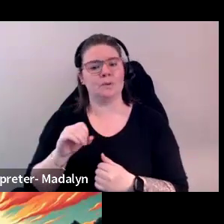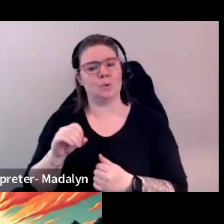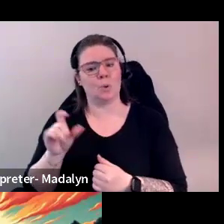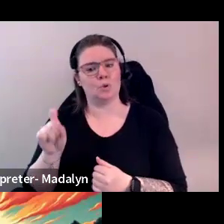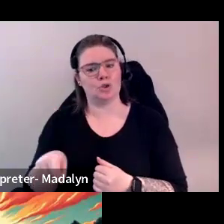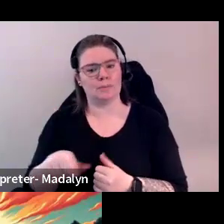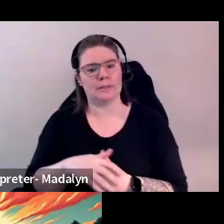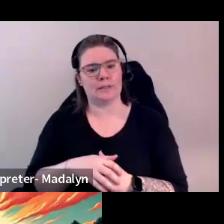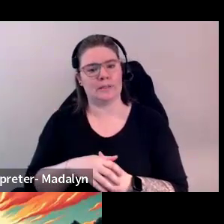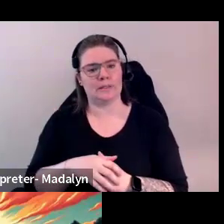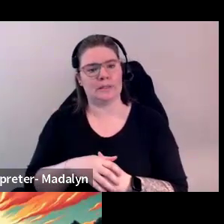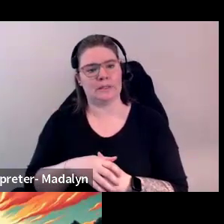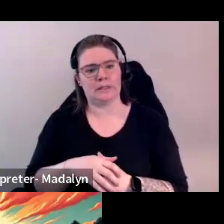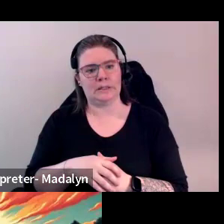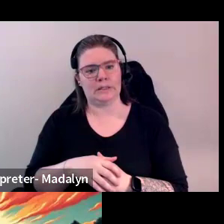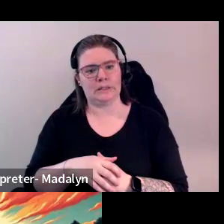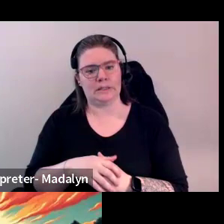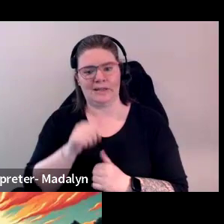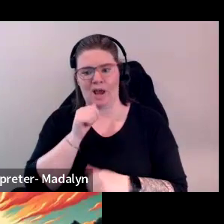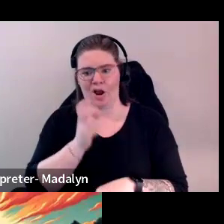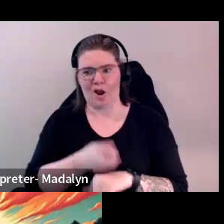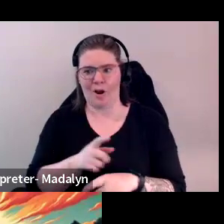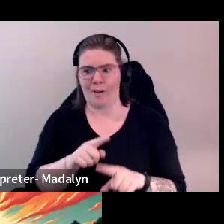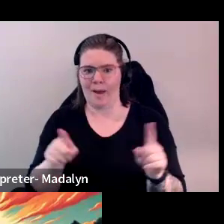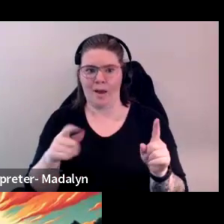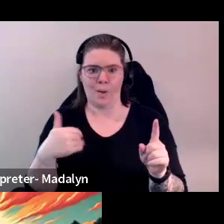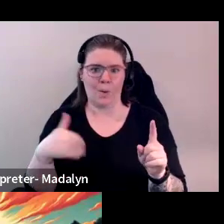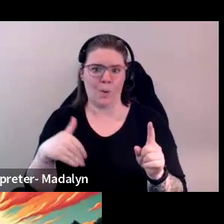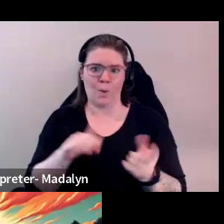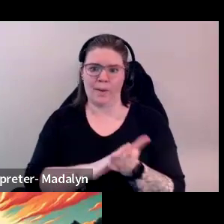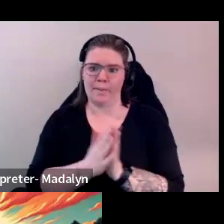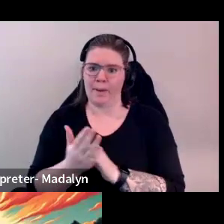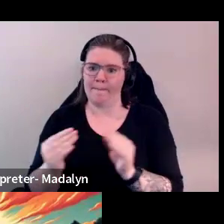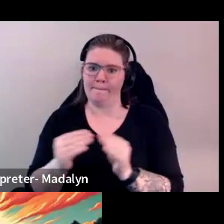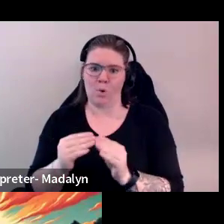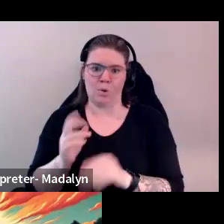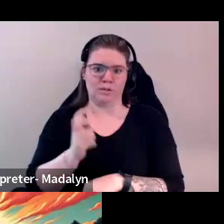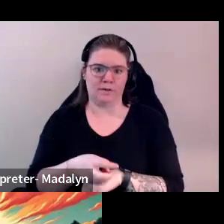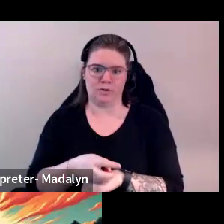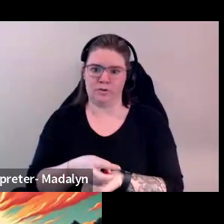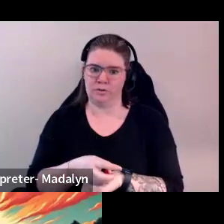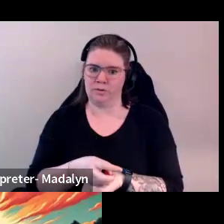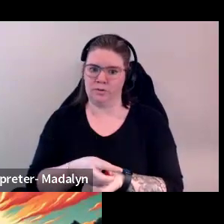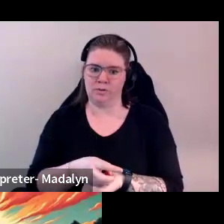Don Dew: not as hard as it actually is, but somehow something's making it more difficult, and Don Dew: I don't know.